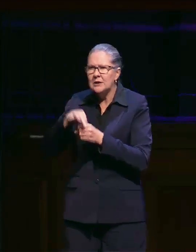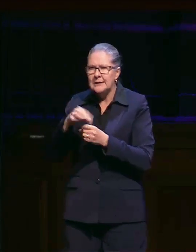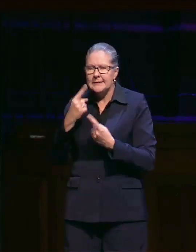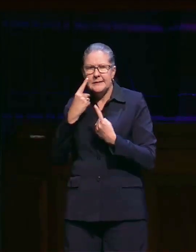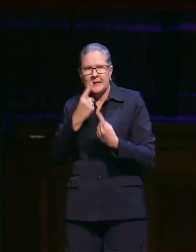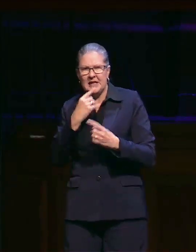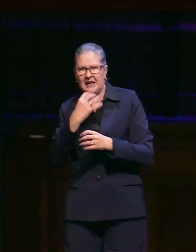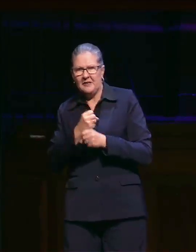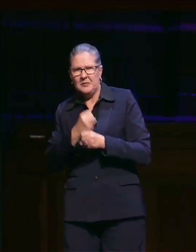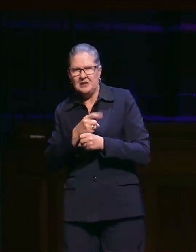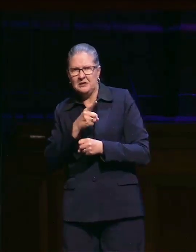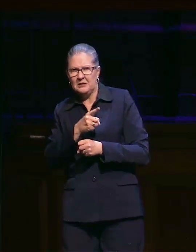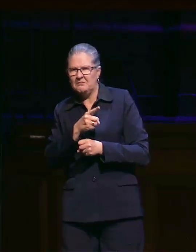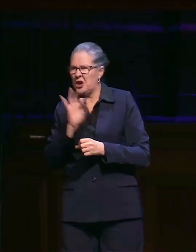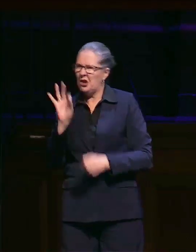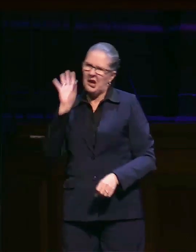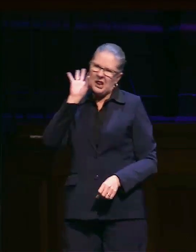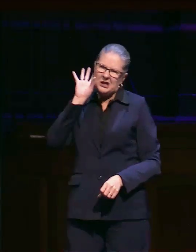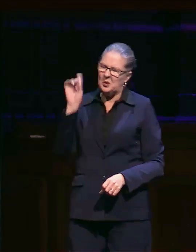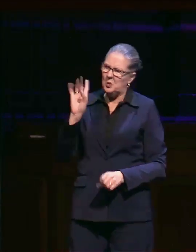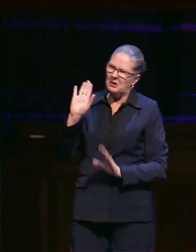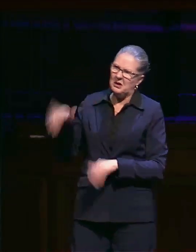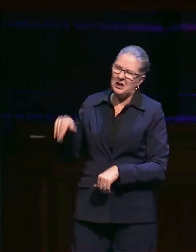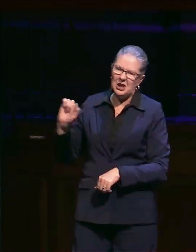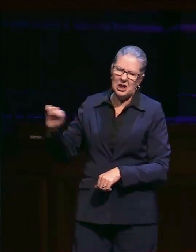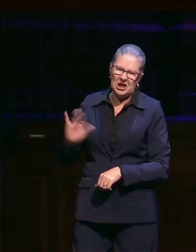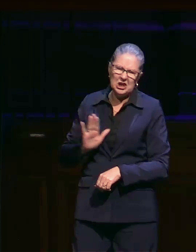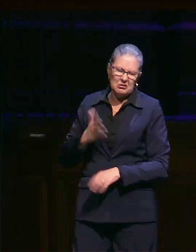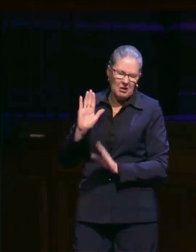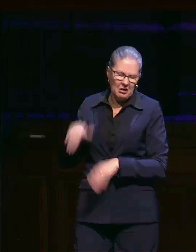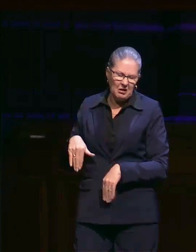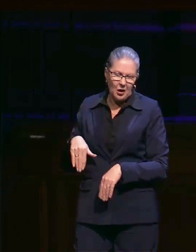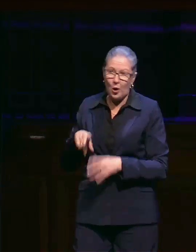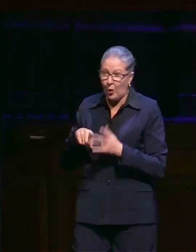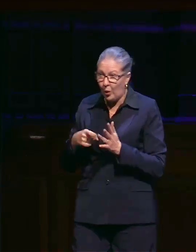necessarily hearing what their interests are or at worst working against their